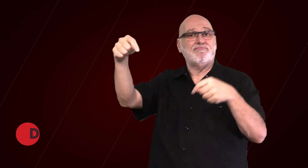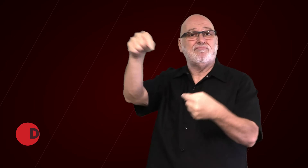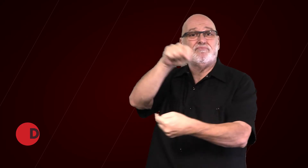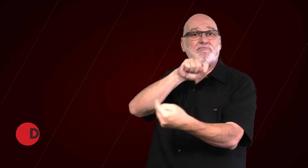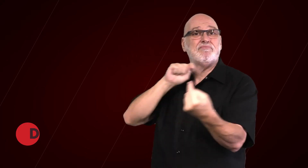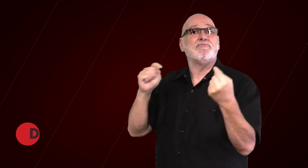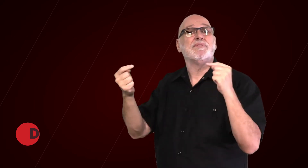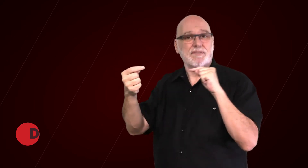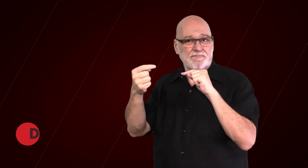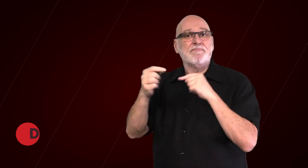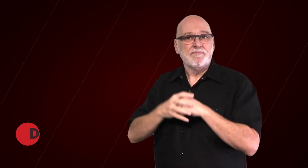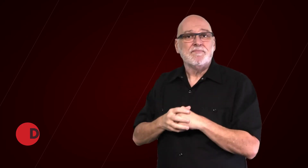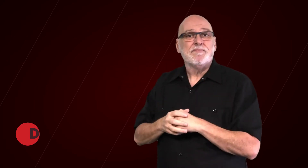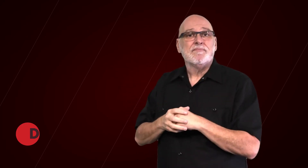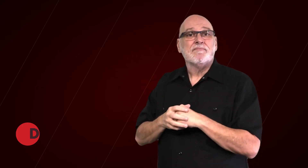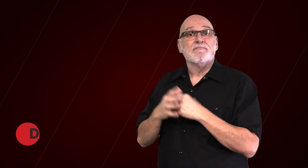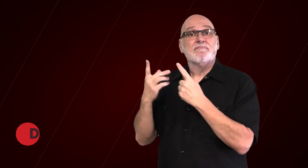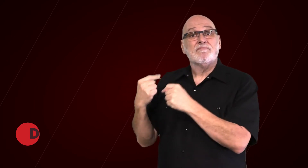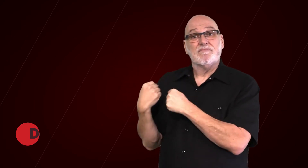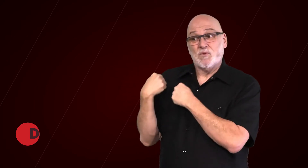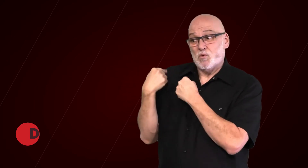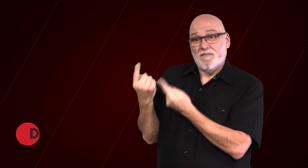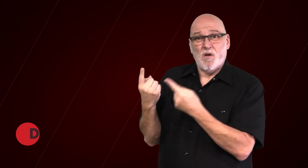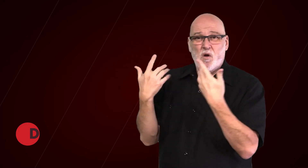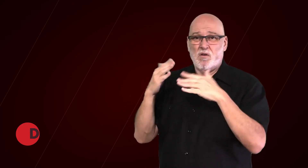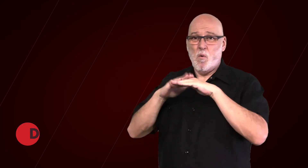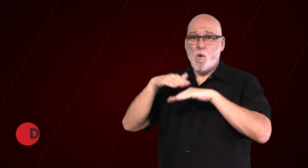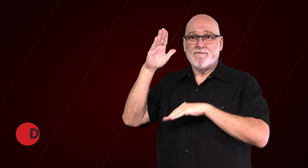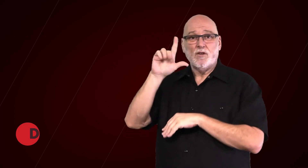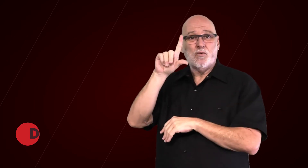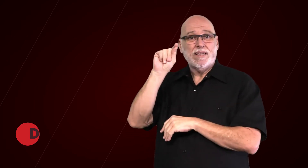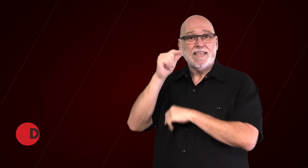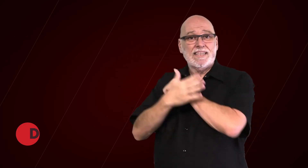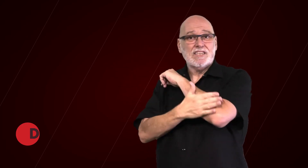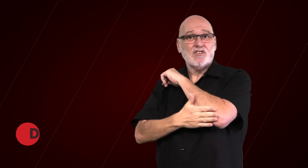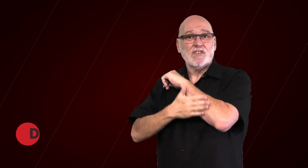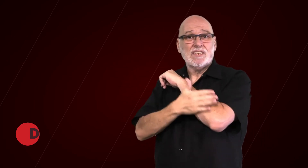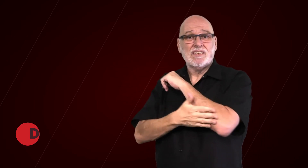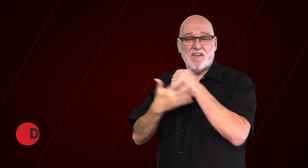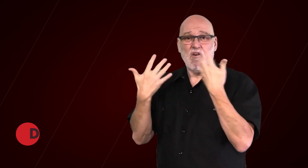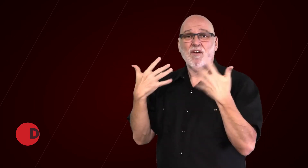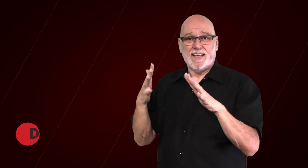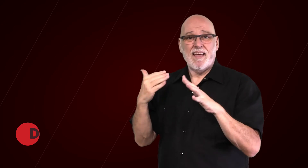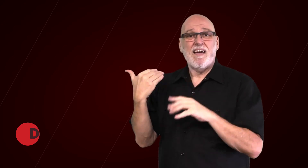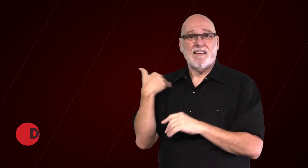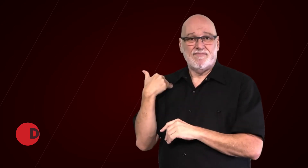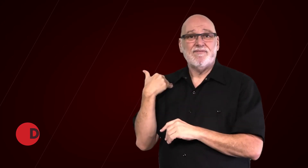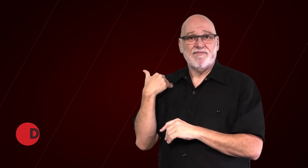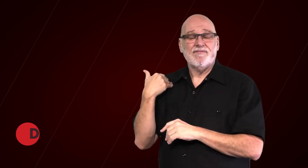somewhere else but so far it has been detected in over 20 countries.